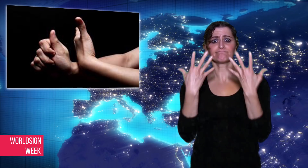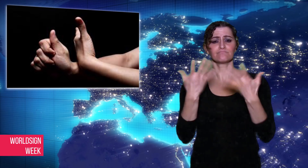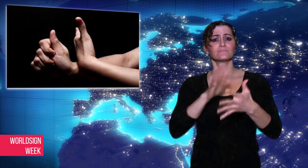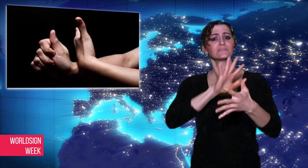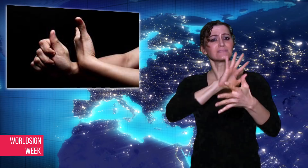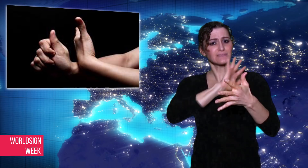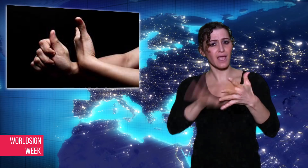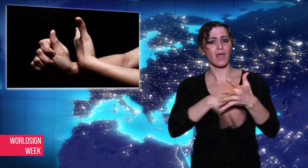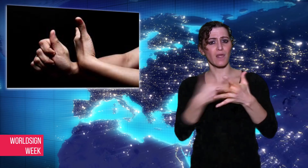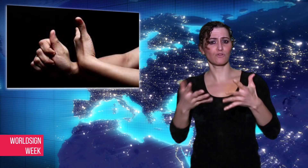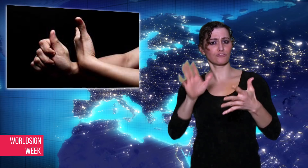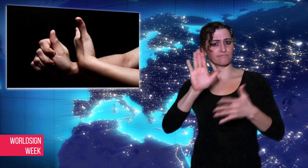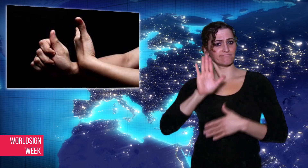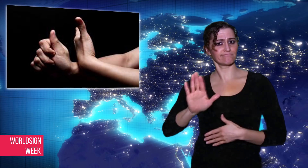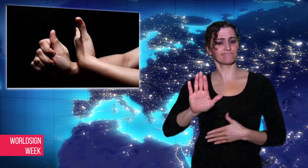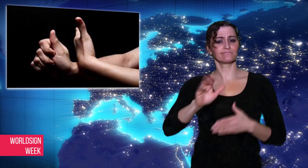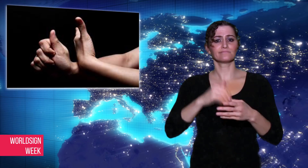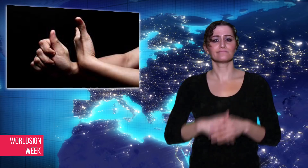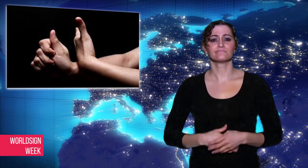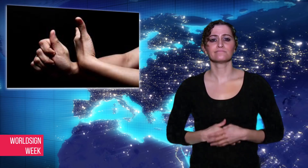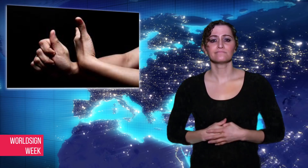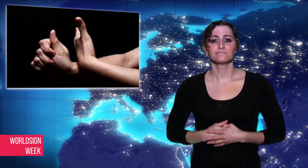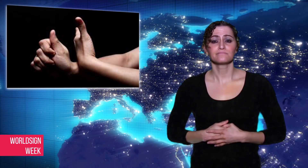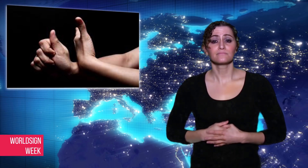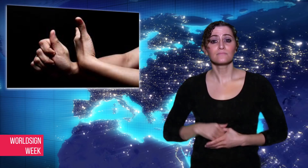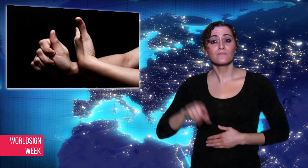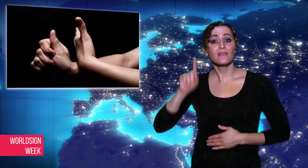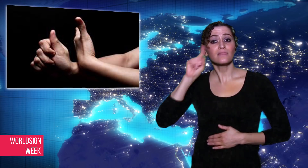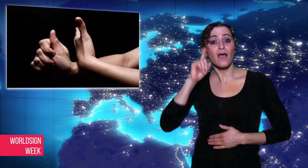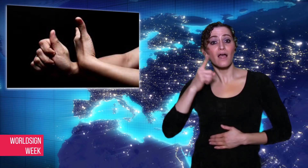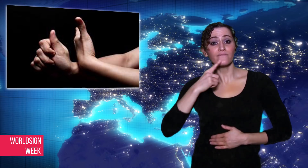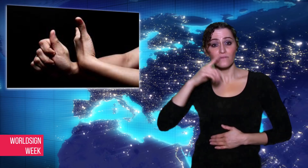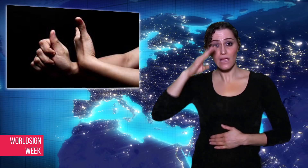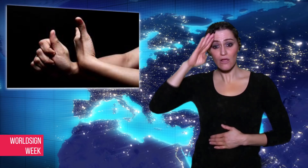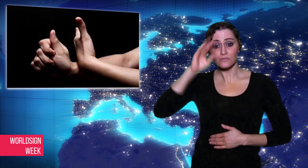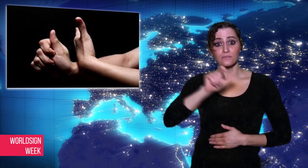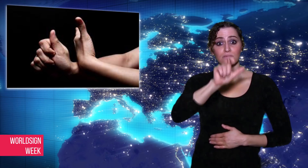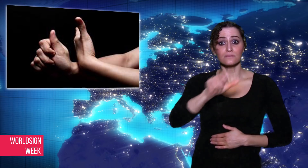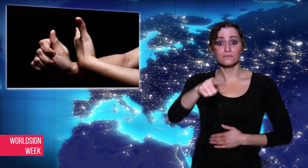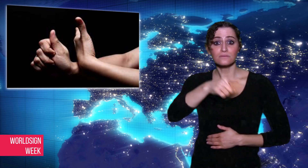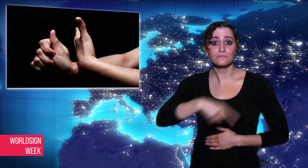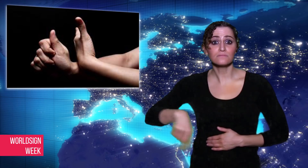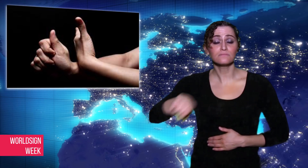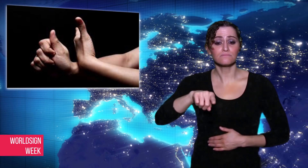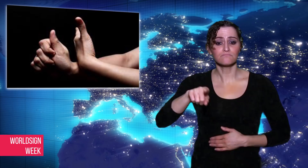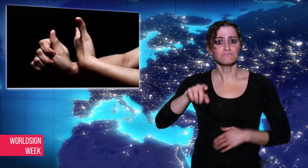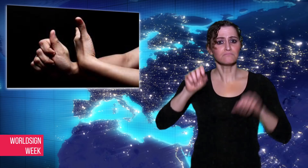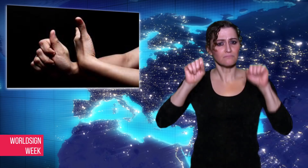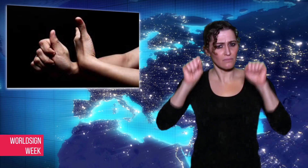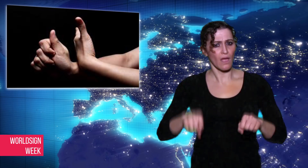education, media and banking. The law